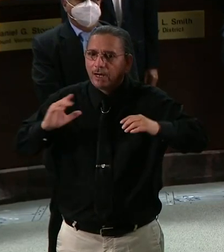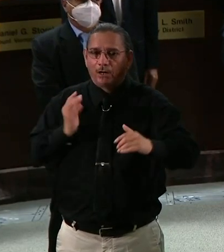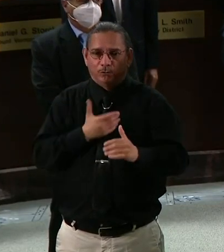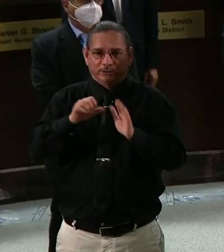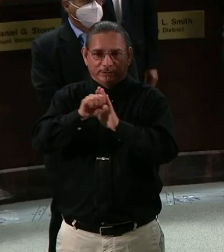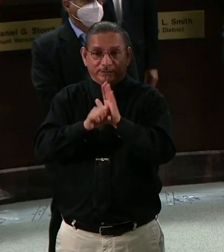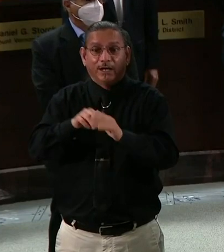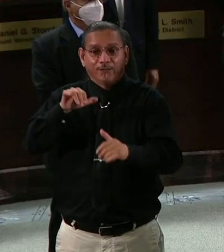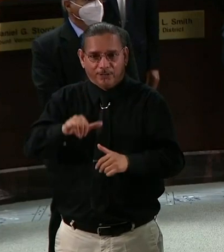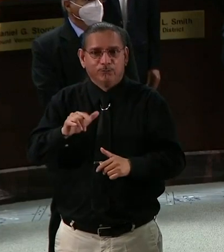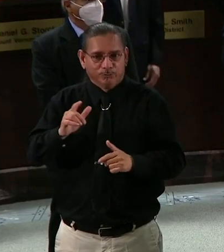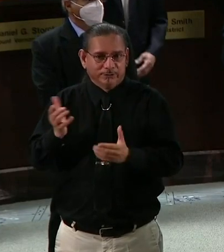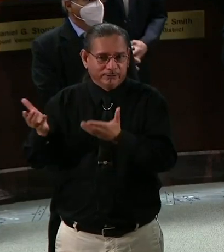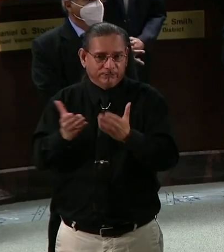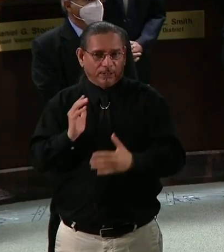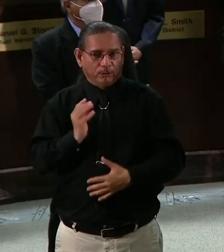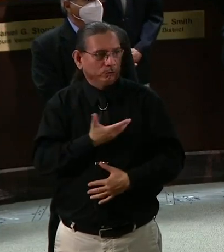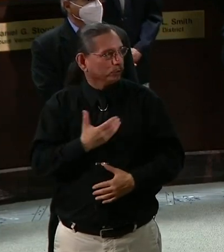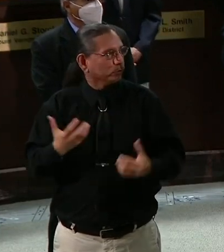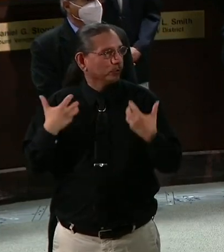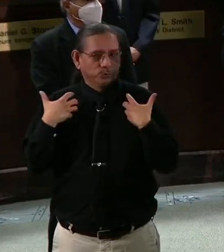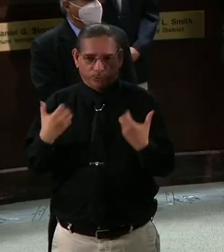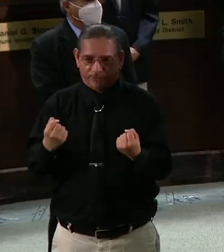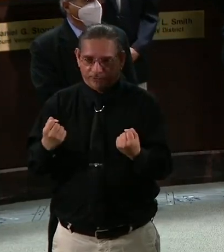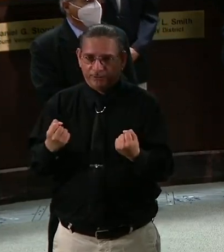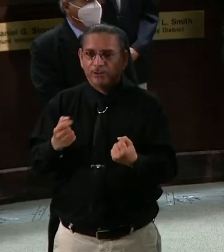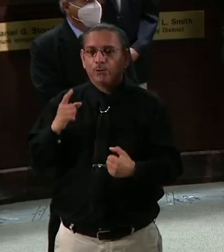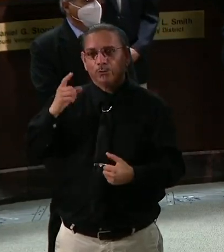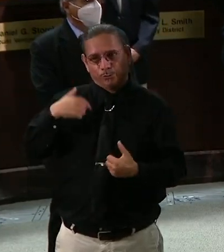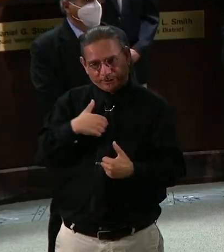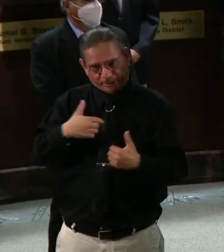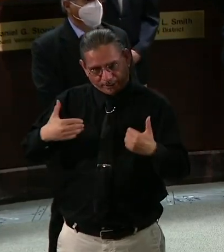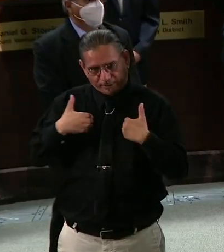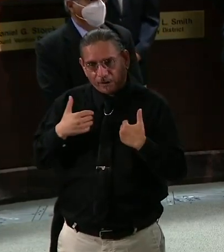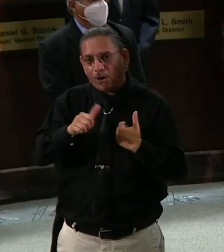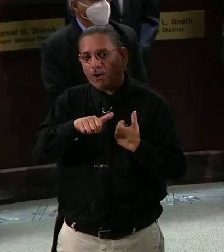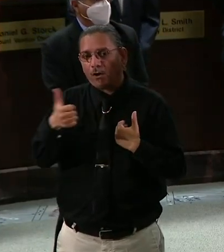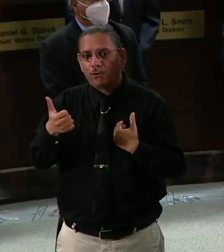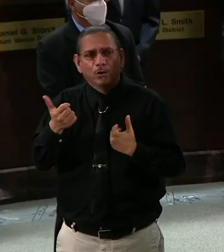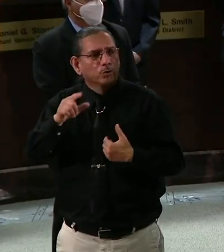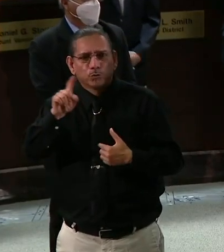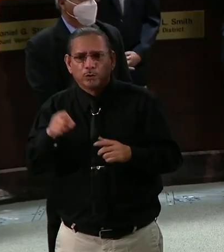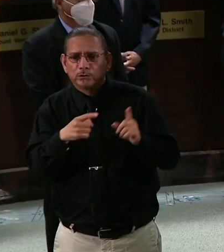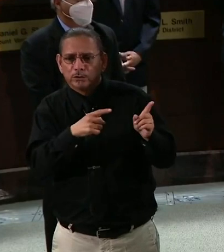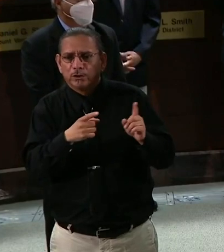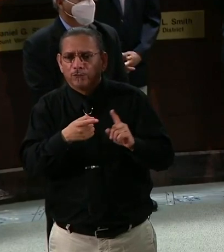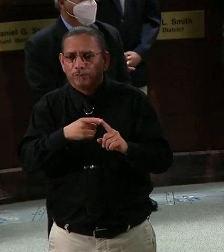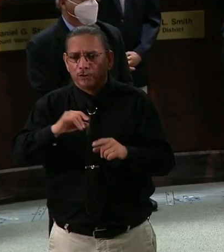REALLY PROMOTE THE DIVERSITY PER SE BECAUSE THAT'S WHAT